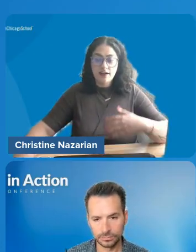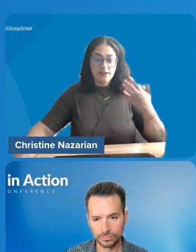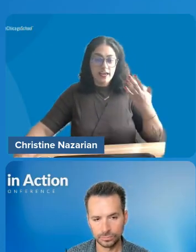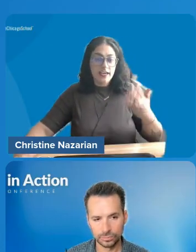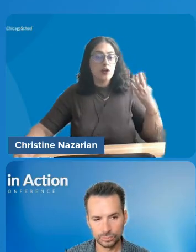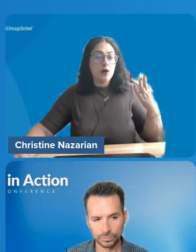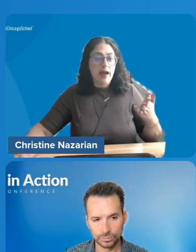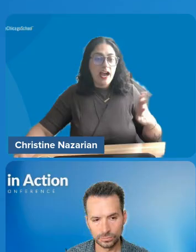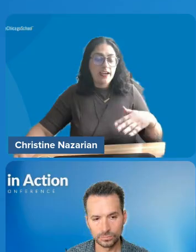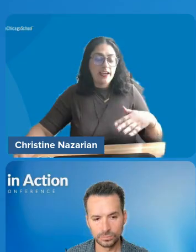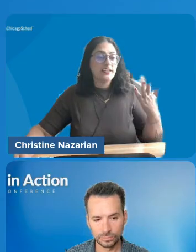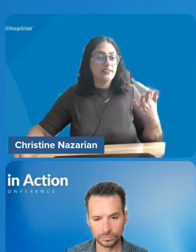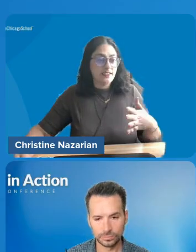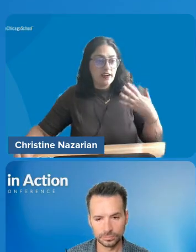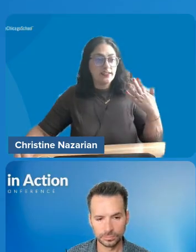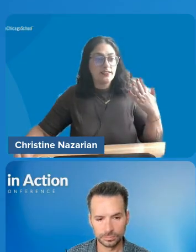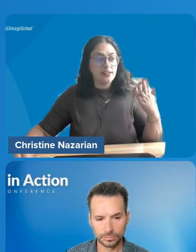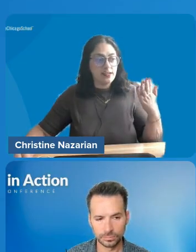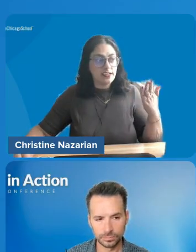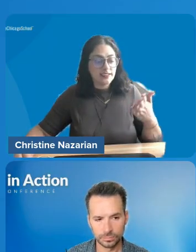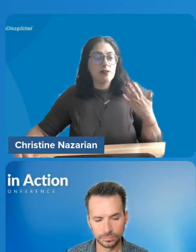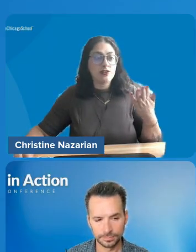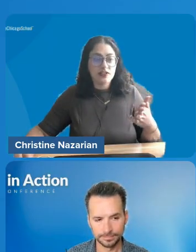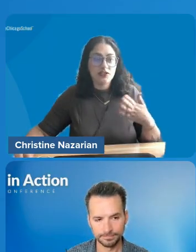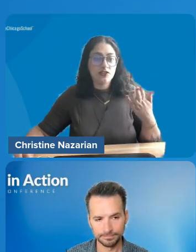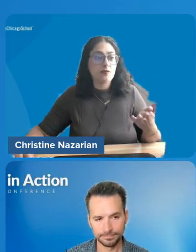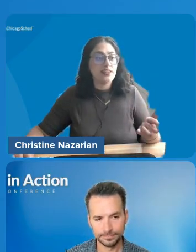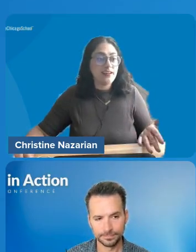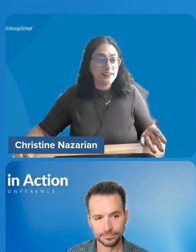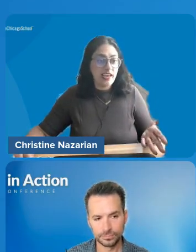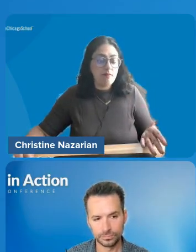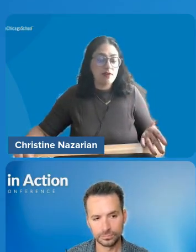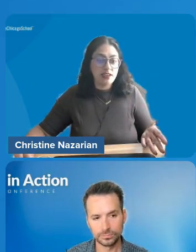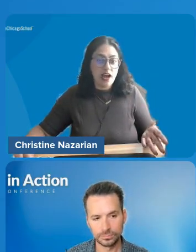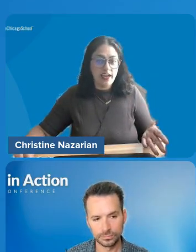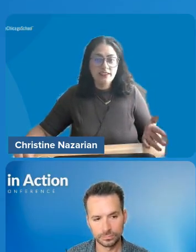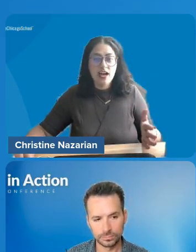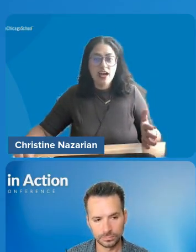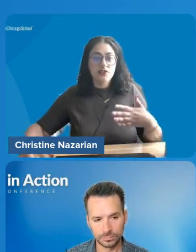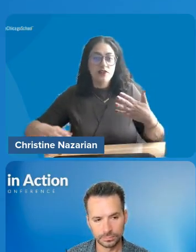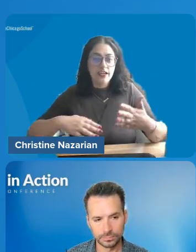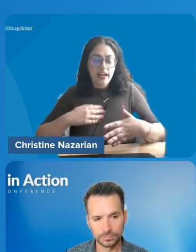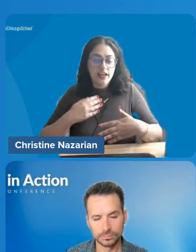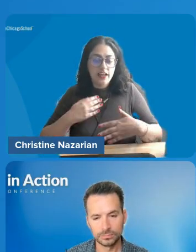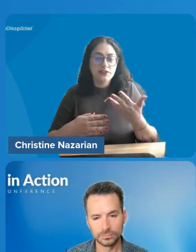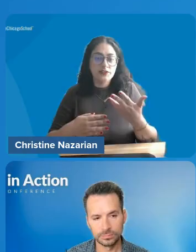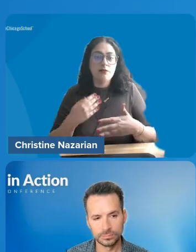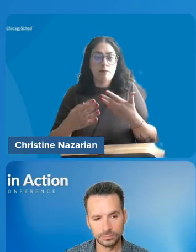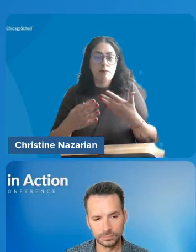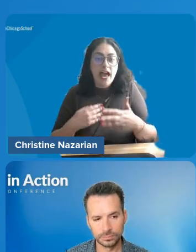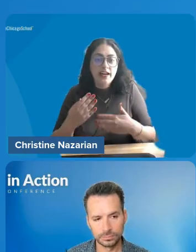they can go back and conduct a similar session with that same client. So they're getting also a repetitive